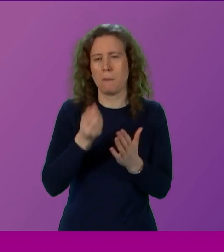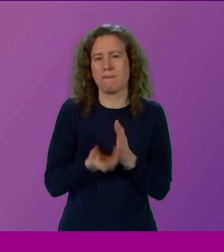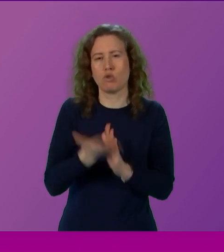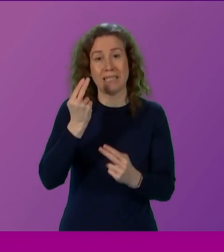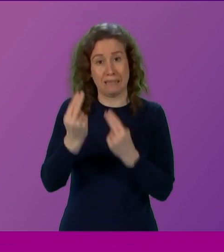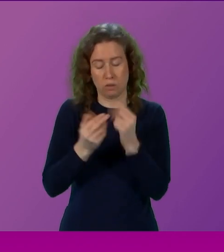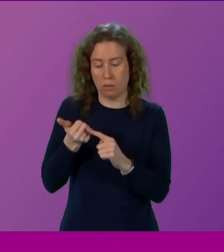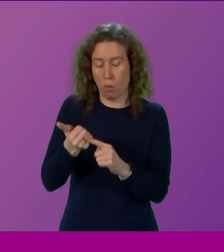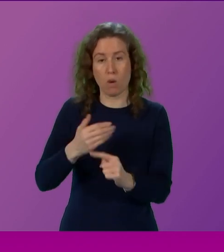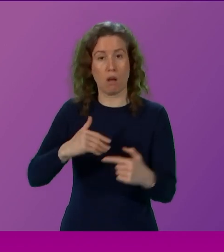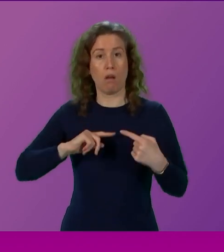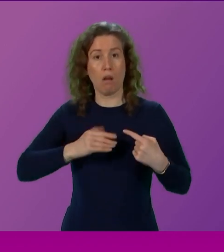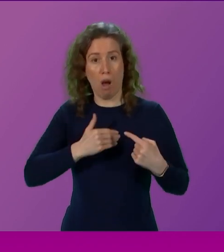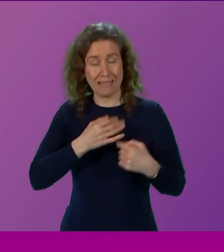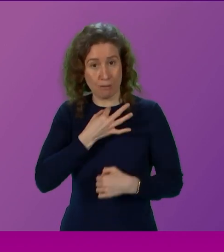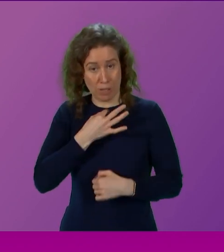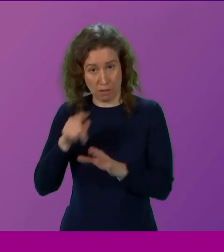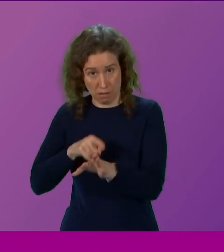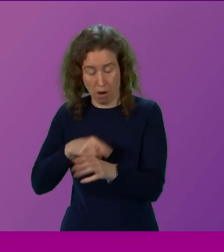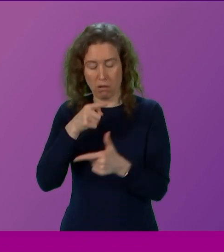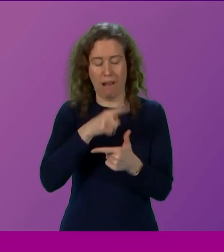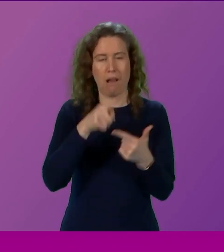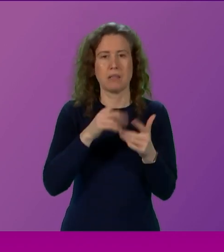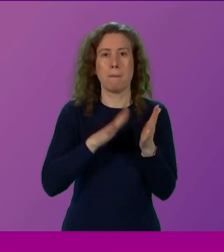Cardiac Risk in the Young and the Murrayfield Injured Players Foundation.